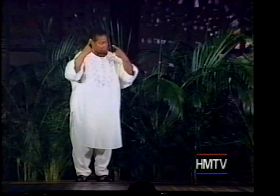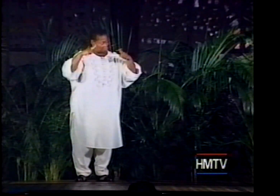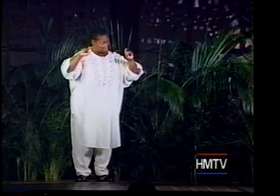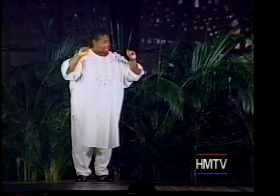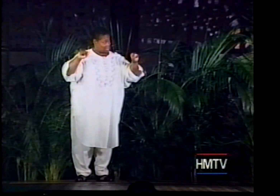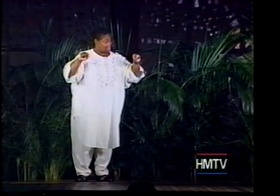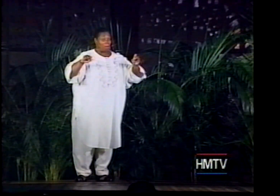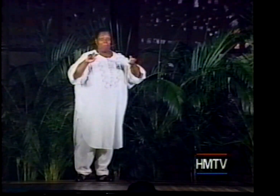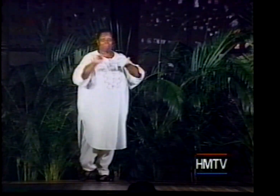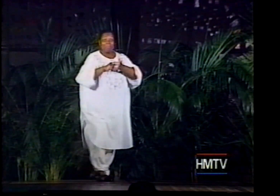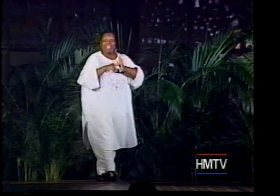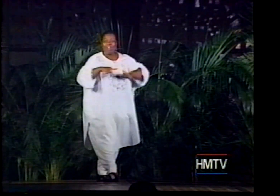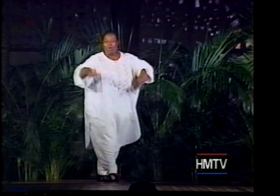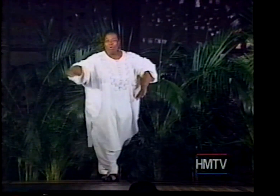Change that negative into a positive.”